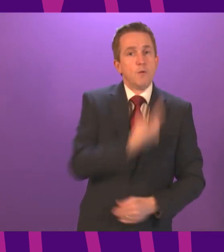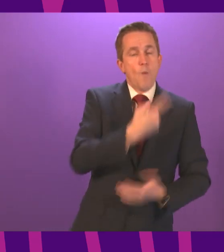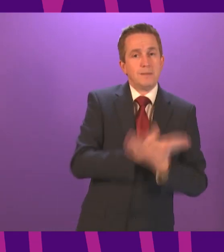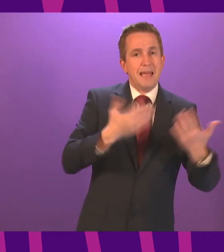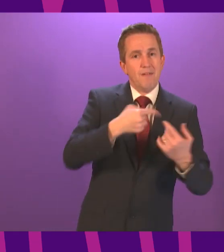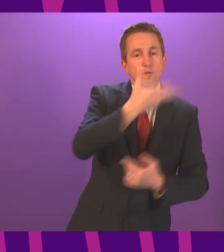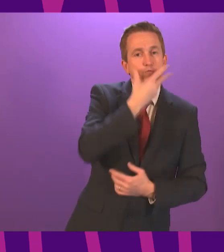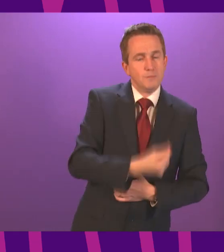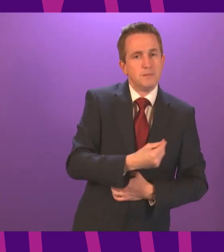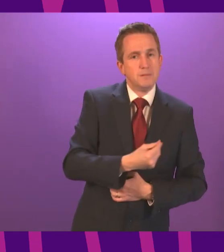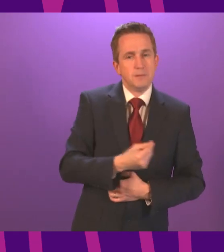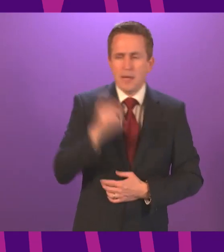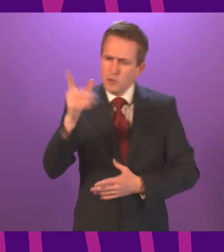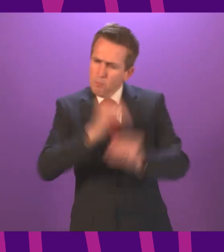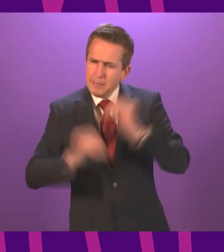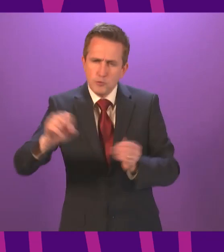The First Minister: It is not specifically part of the planning.